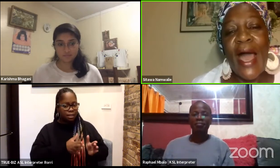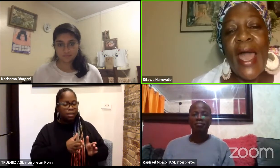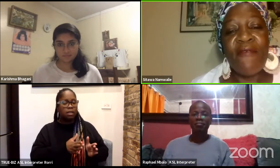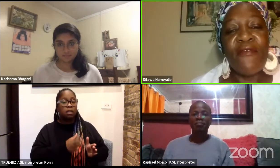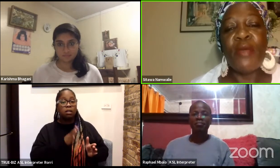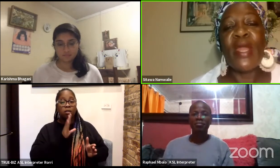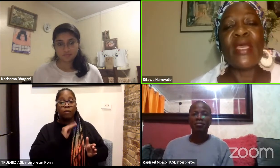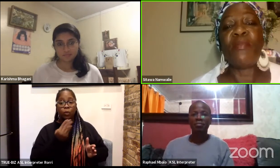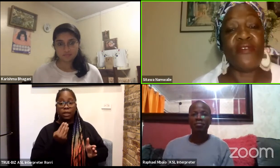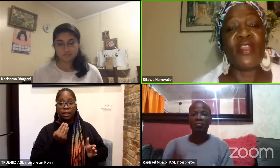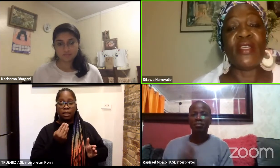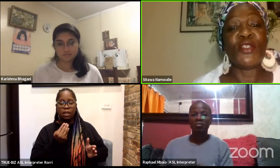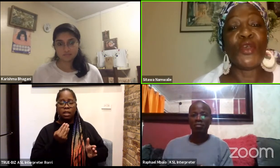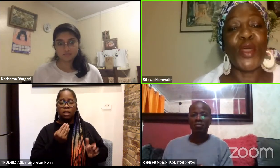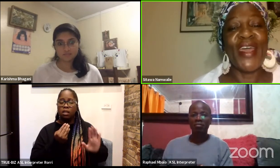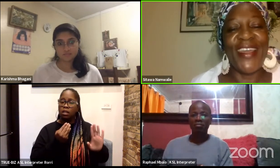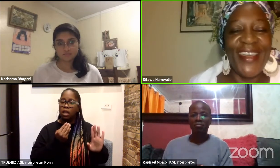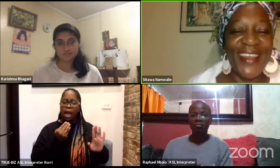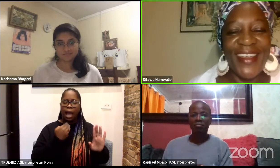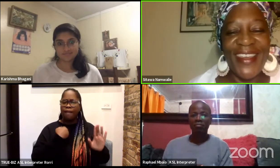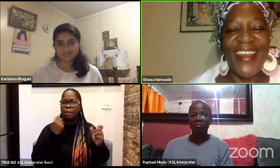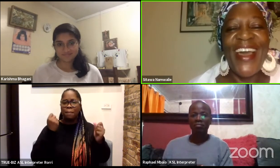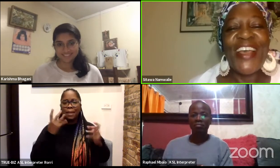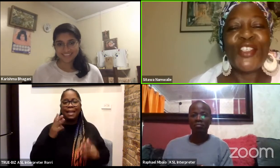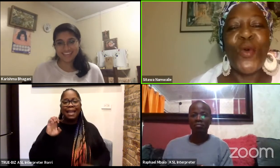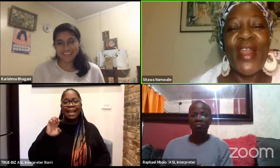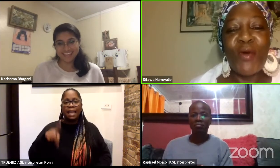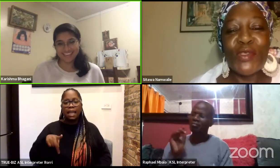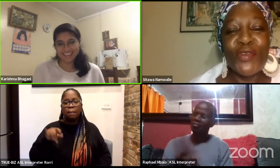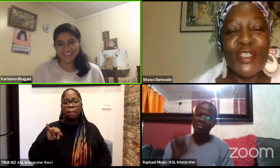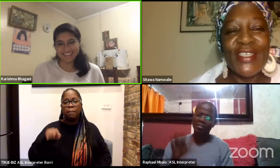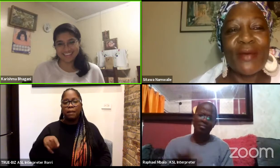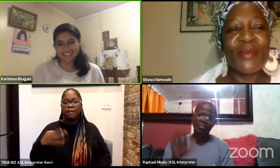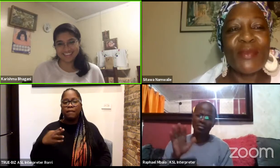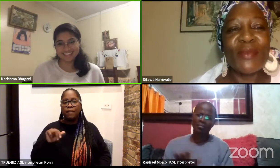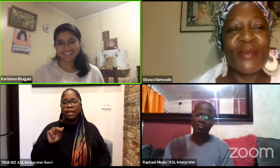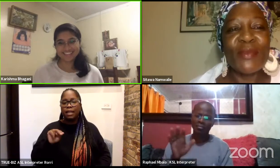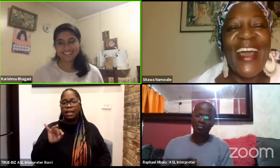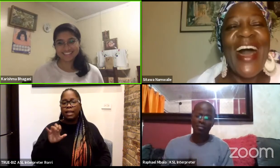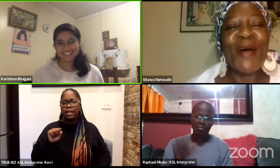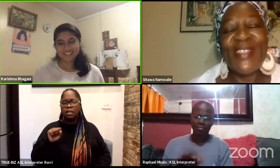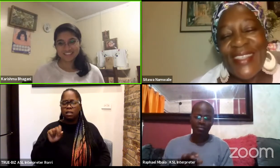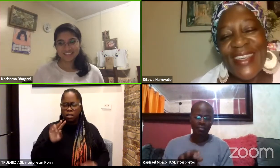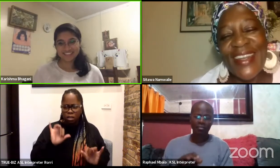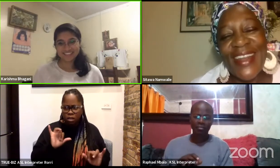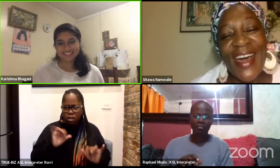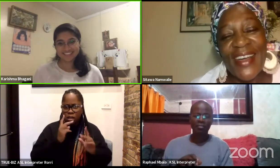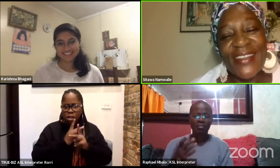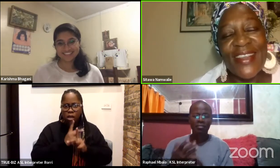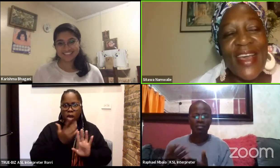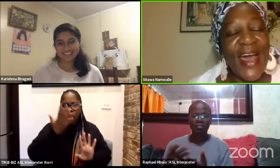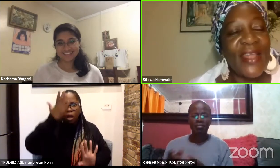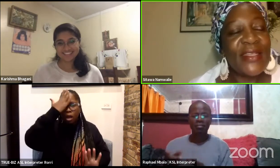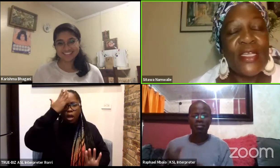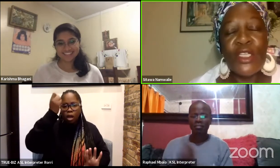I have very many epiphanies, okay? (Karishma and Sitawa laugh) So when I was 14, I'm sitting in class and the teacher